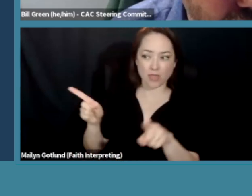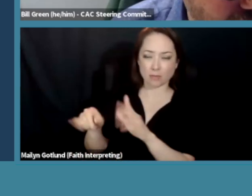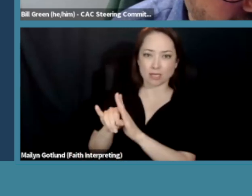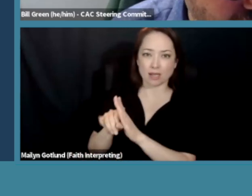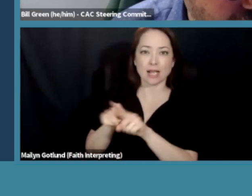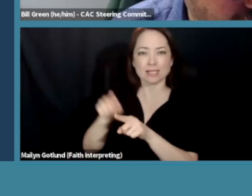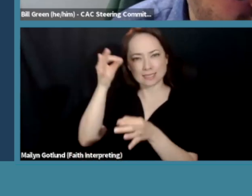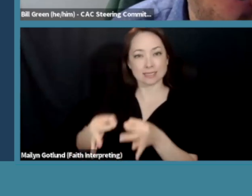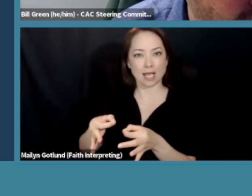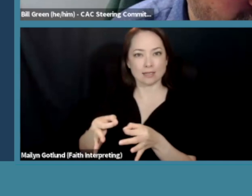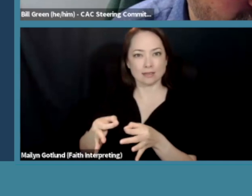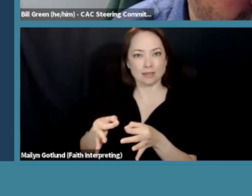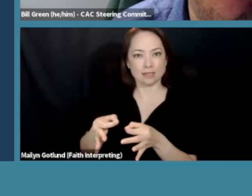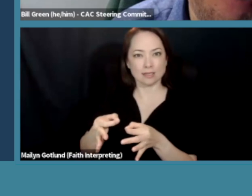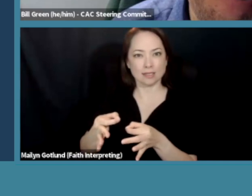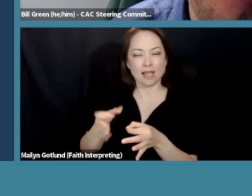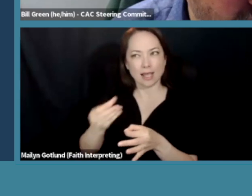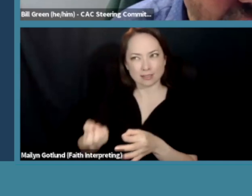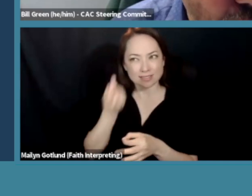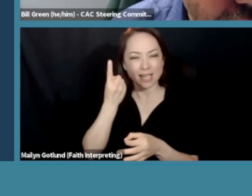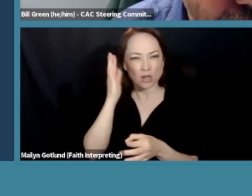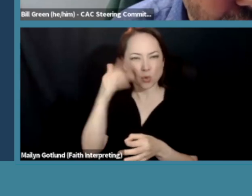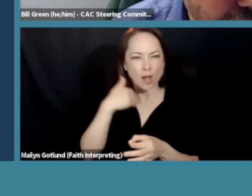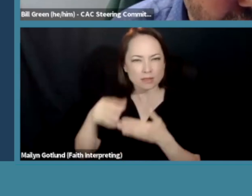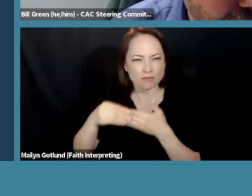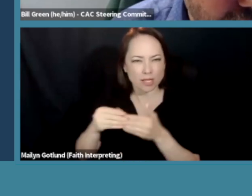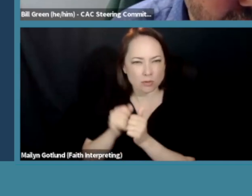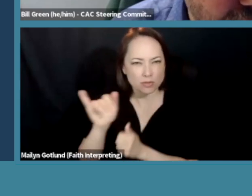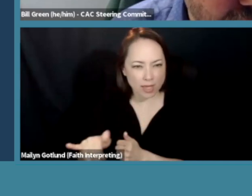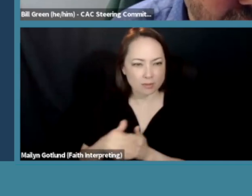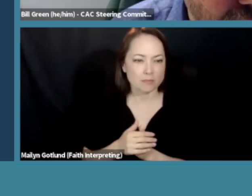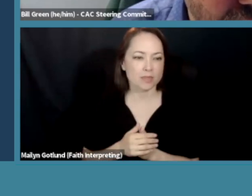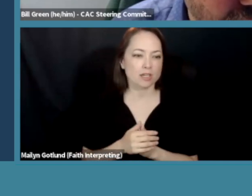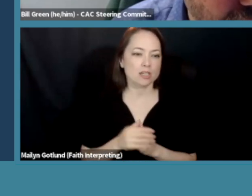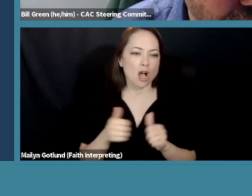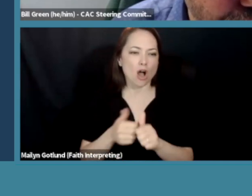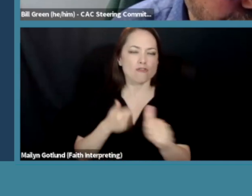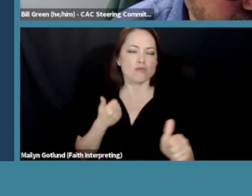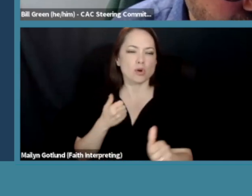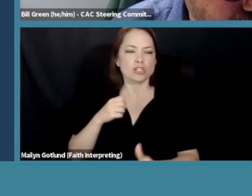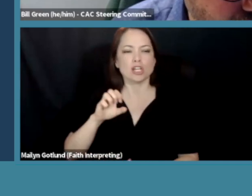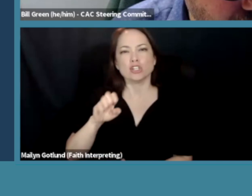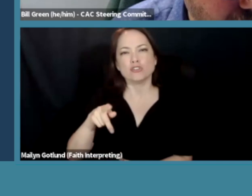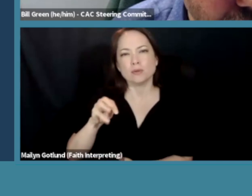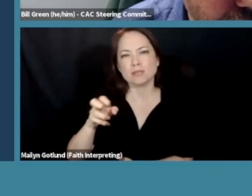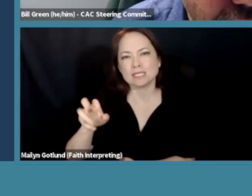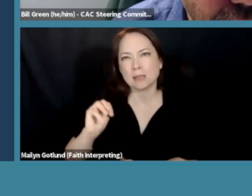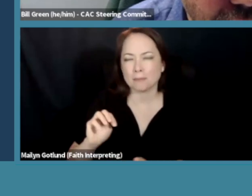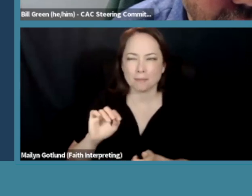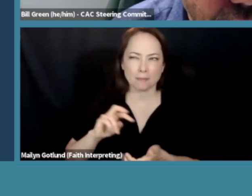and know that there is nuance in that. Avoid euphemisms. Some of those euphemisms like